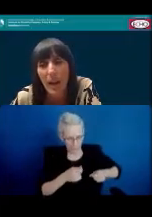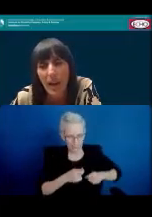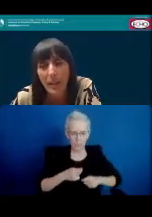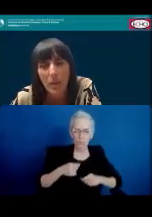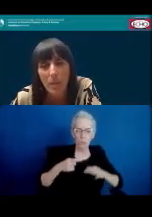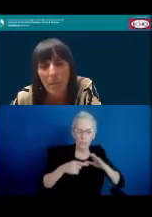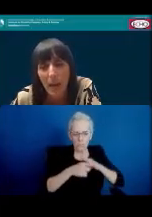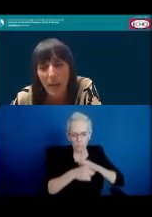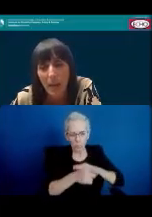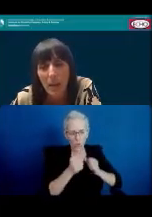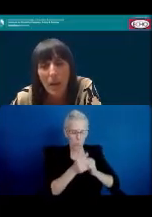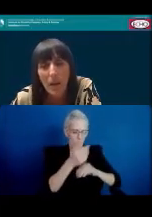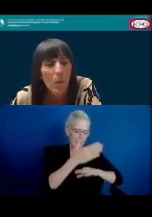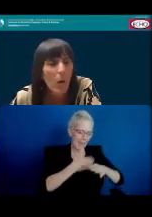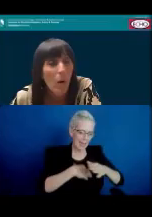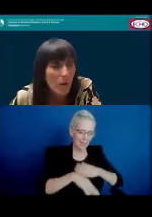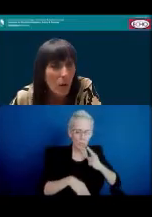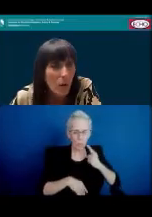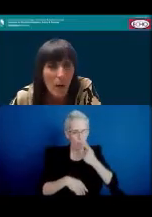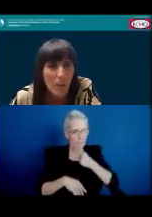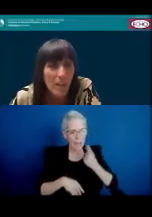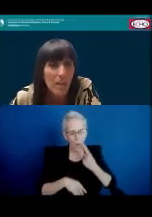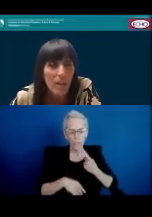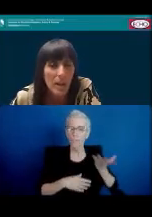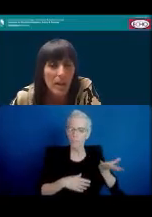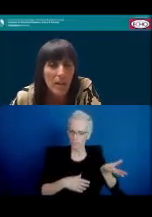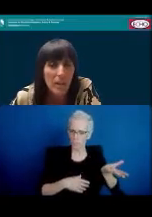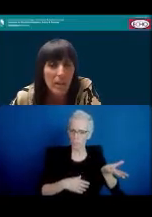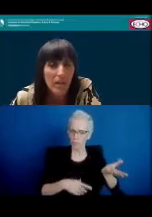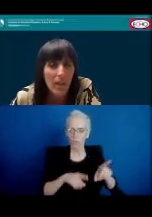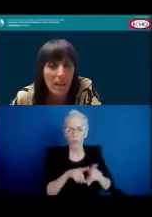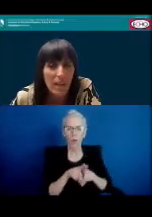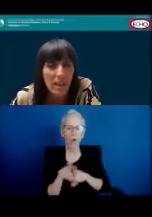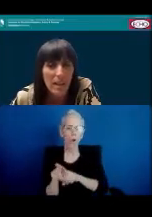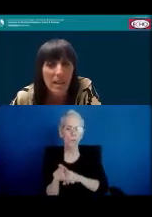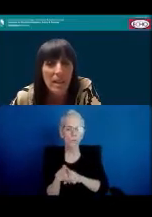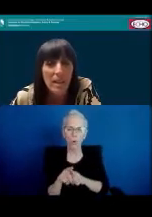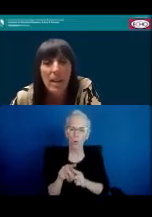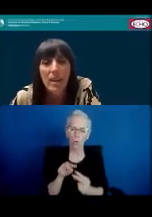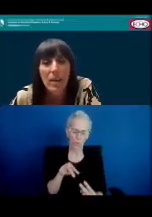hands or mouth, also watching those caregivers faces, those